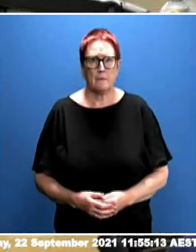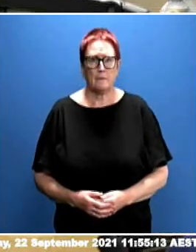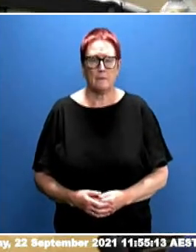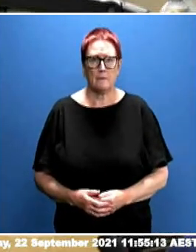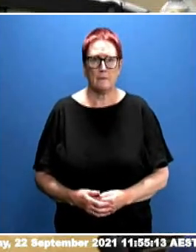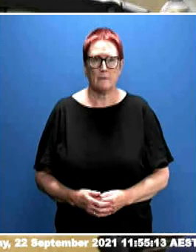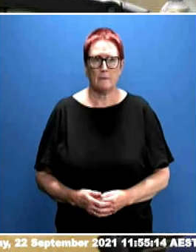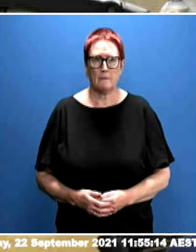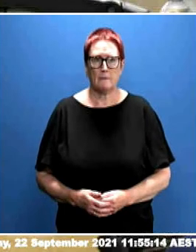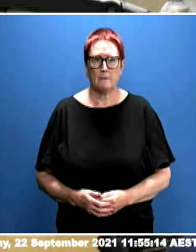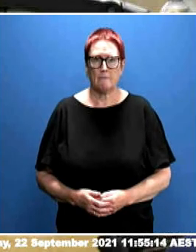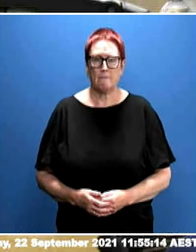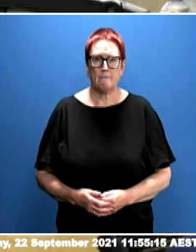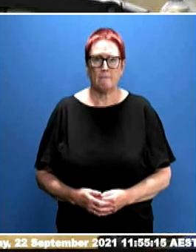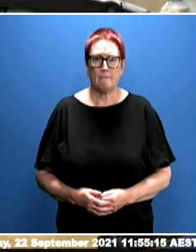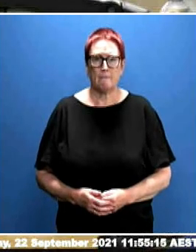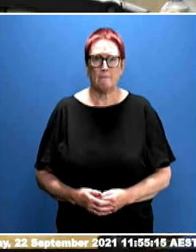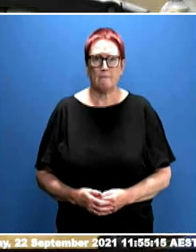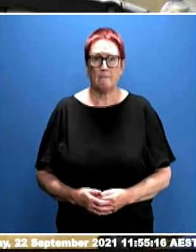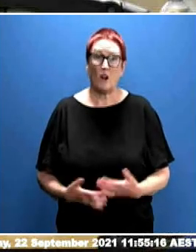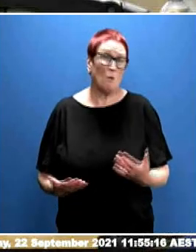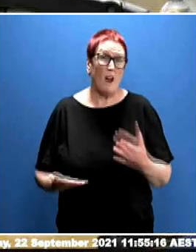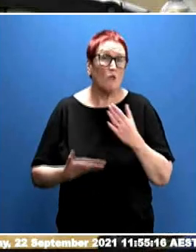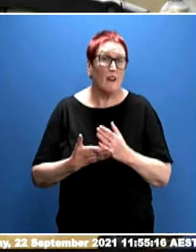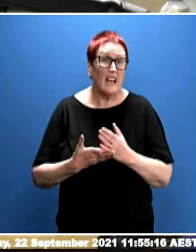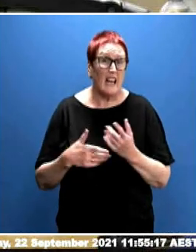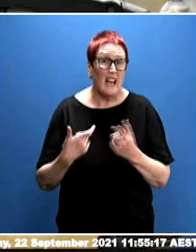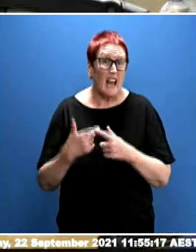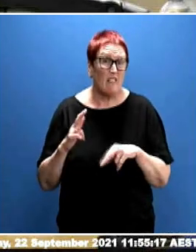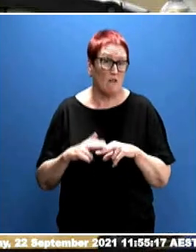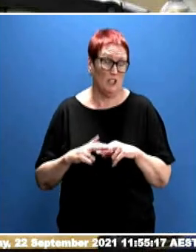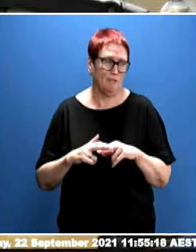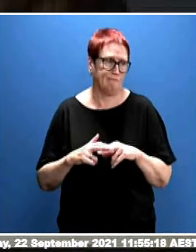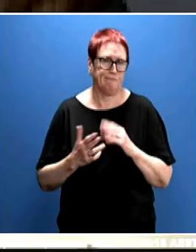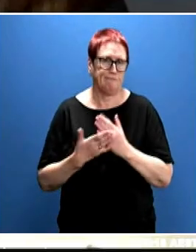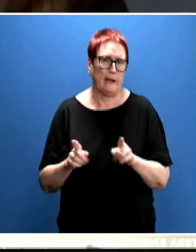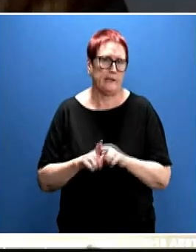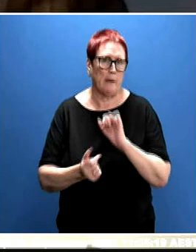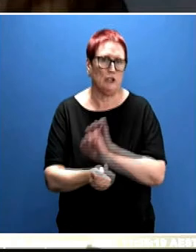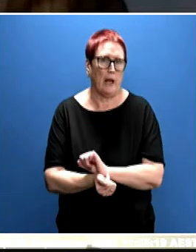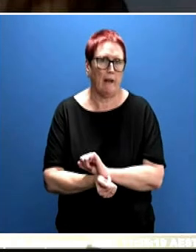Well, it has all the hallmarks of a jail. You can't get out.